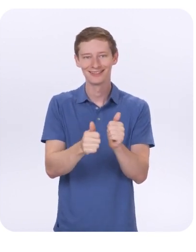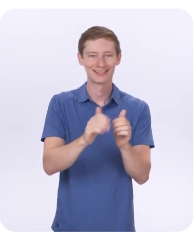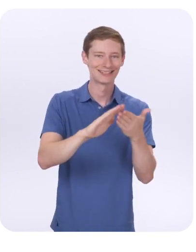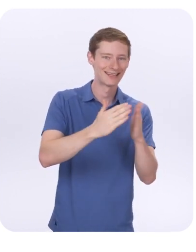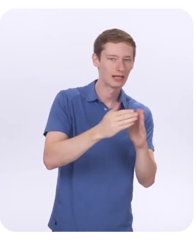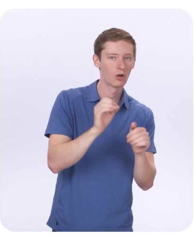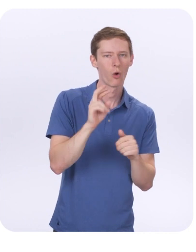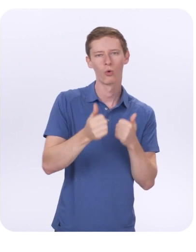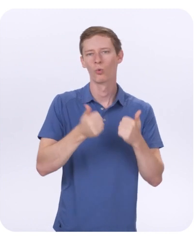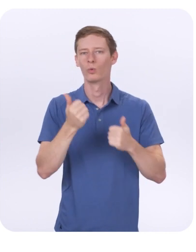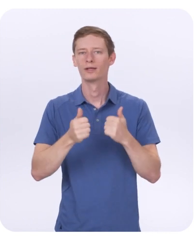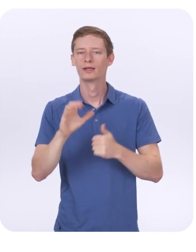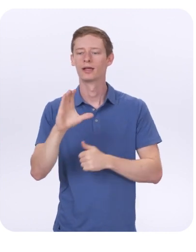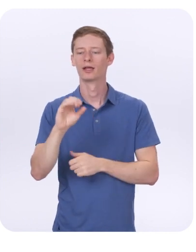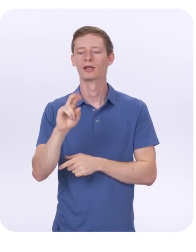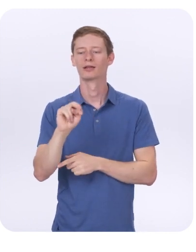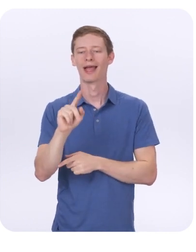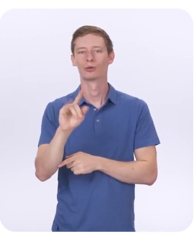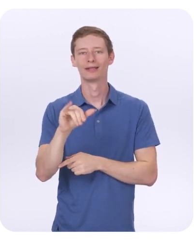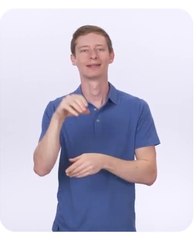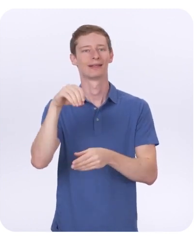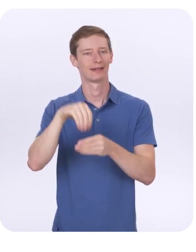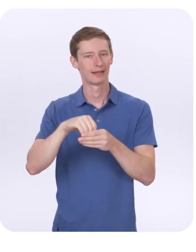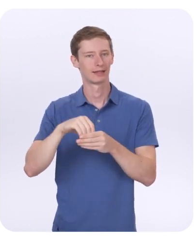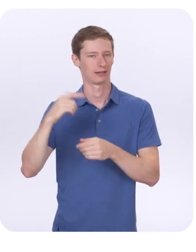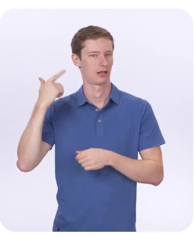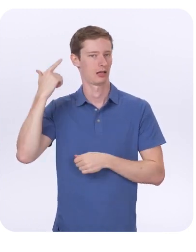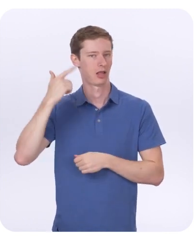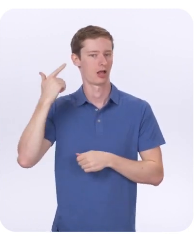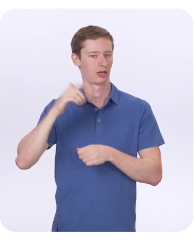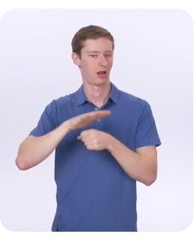but the city names on the x-axis overlap and it’s unreadable.